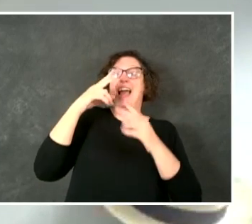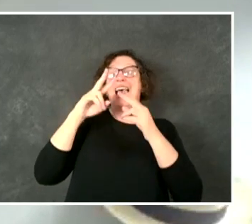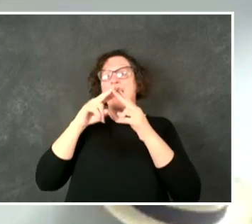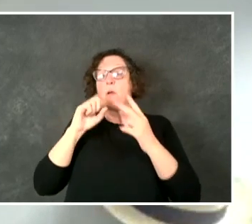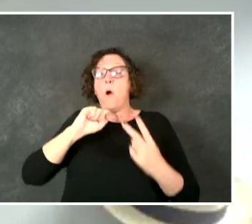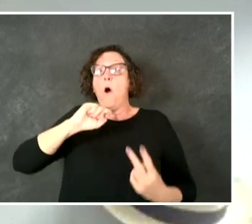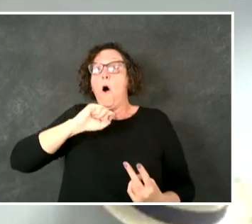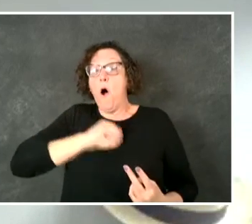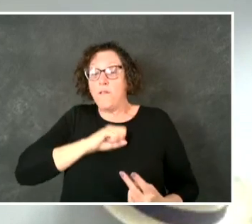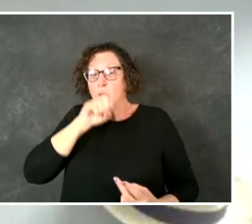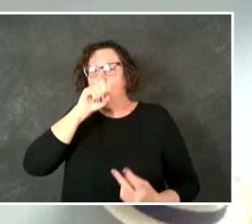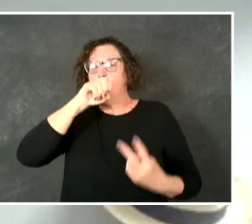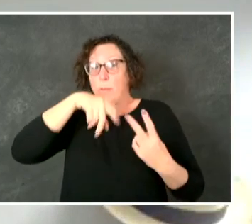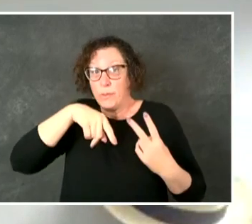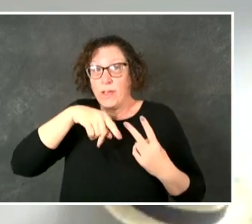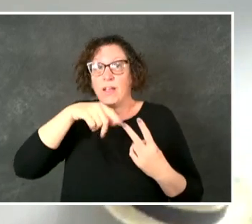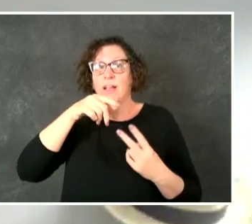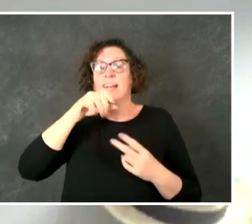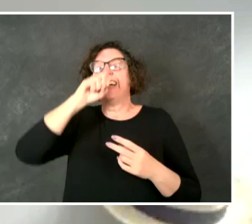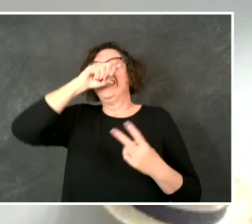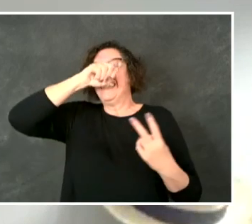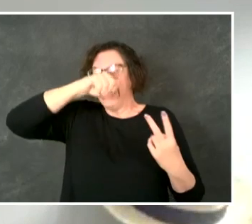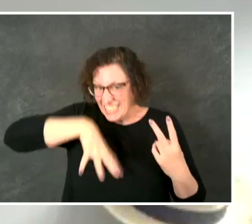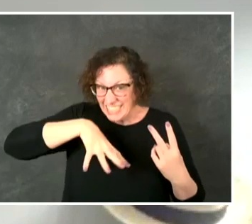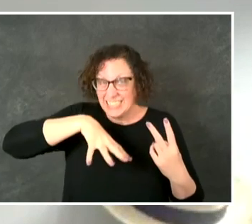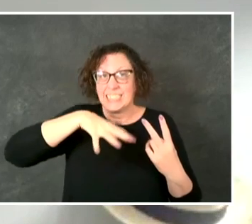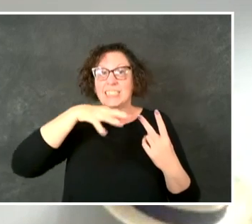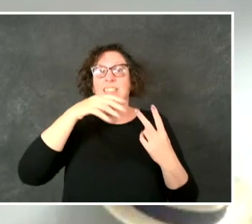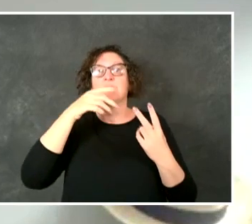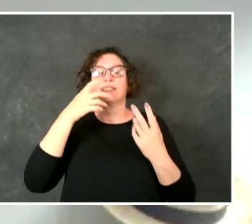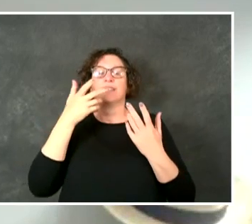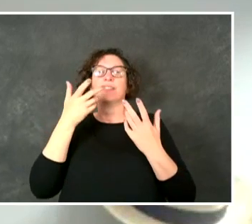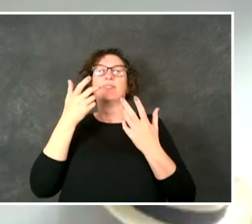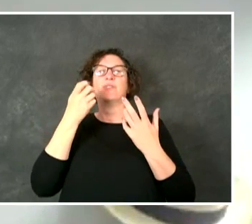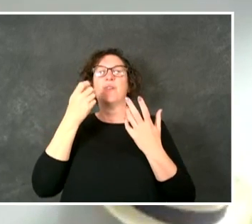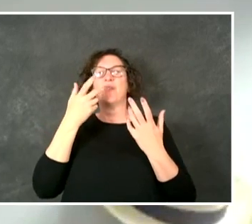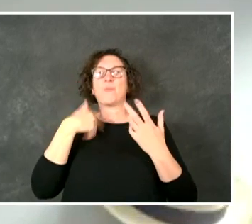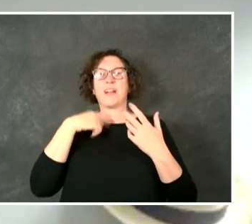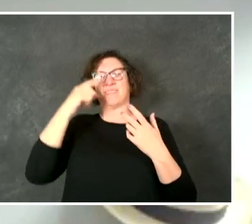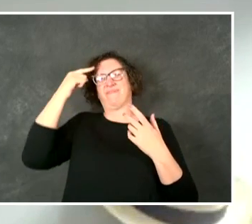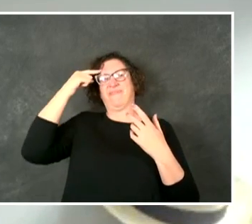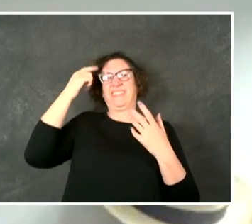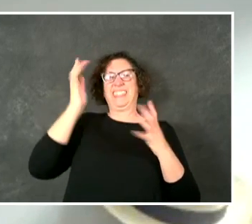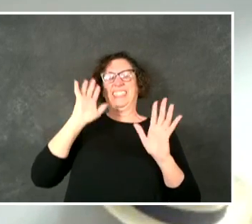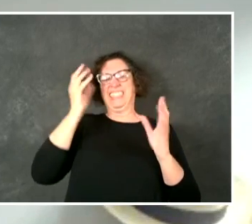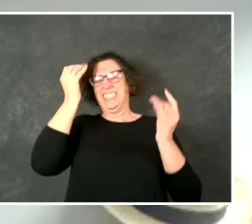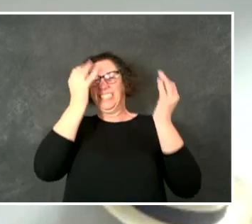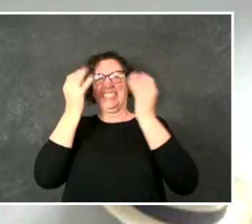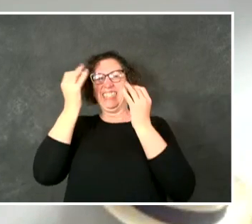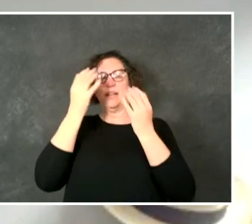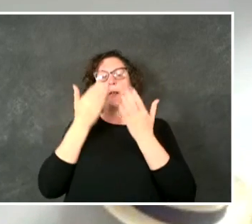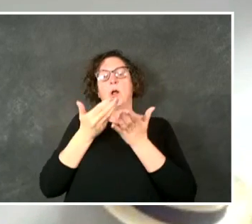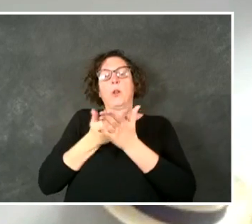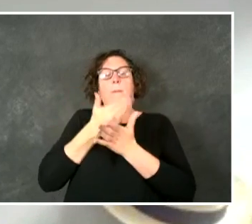ALWAYS COUGHS AND SNEEZES ON THE HEALTH CARE WORKER BECAUSE THERE'S SO UNCOMFORTABLE. NEW METHODS ARE